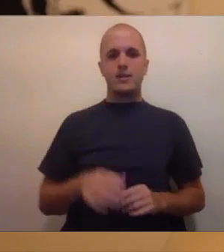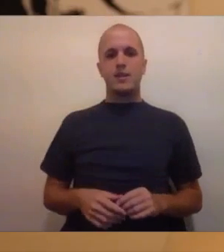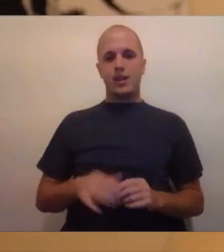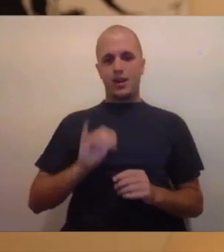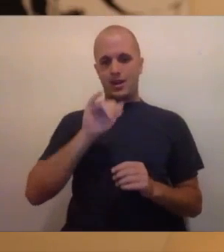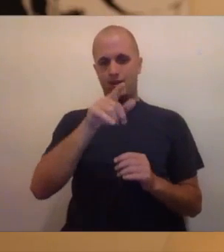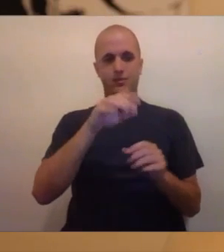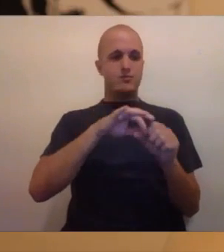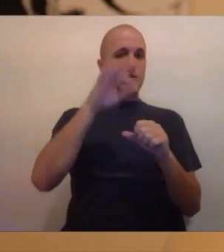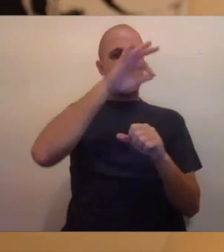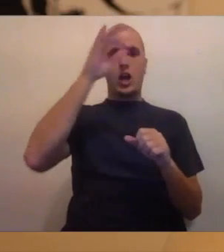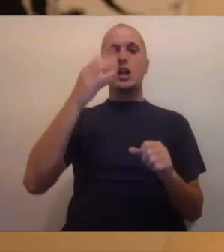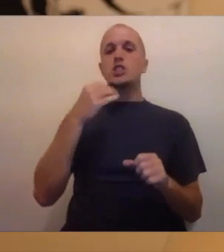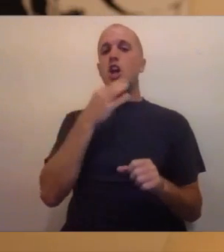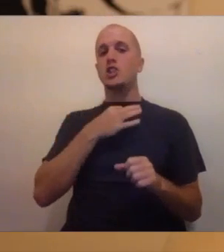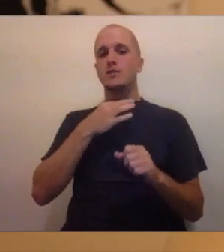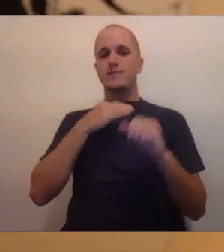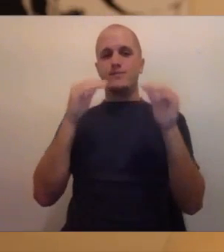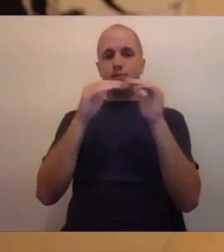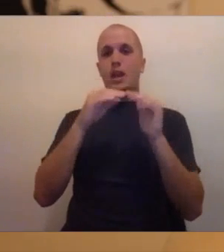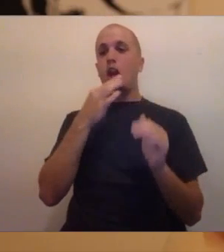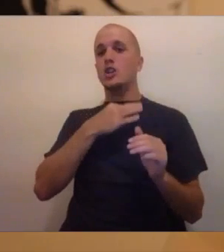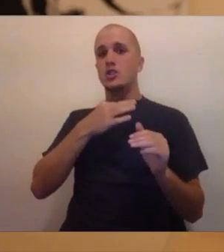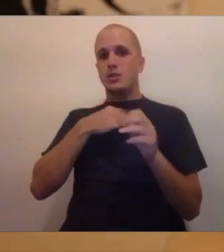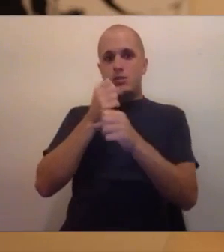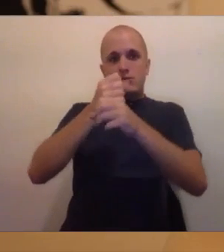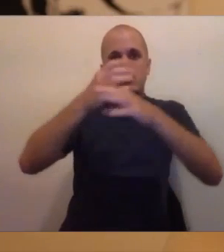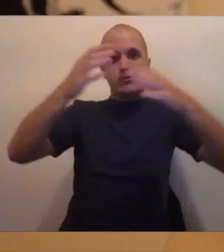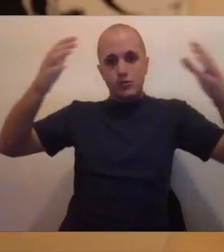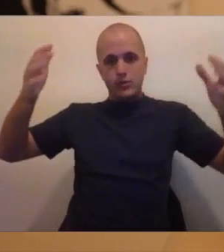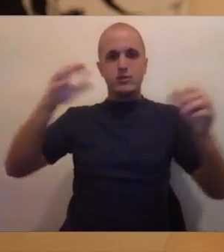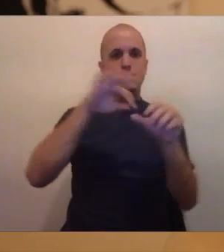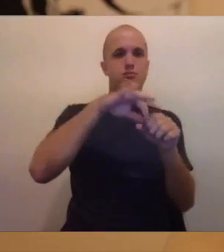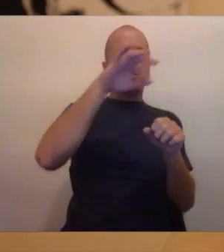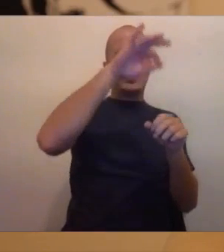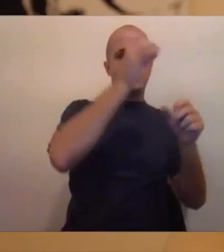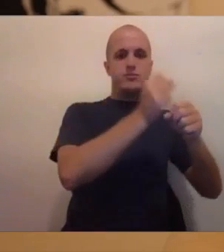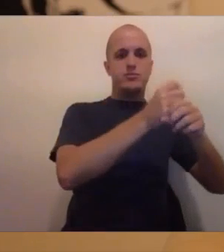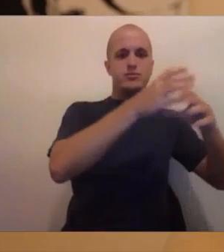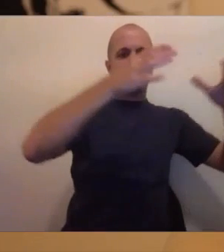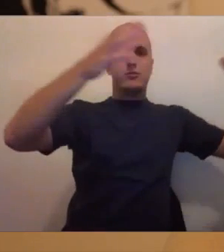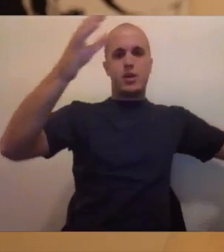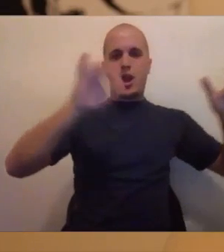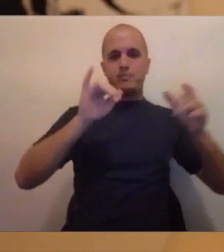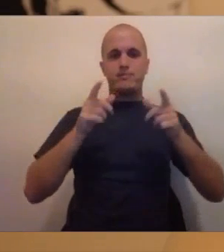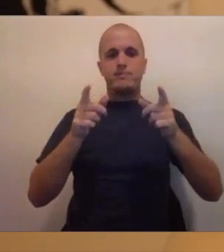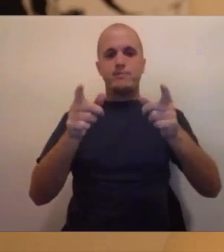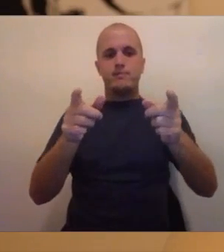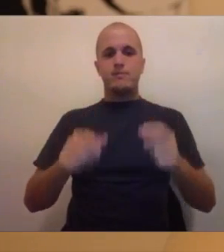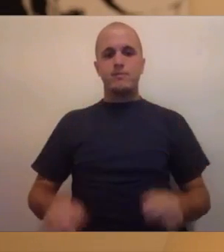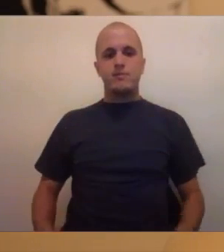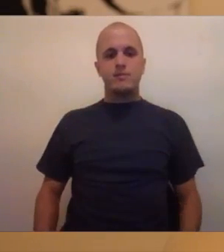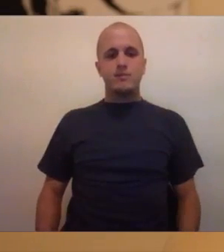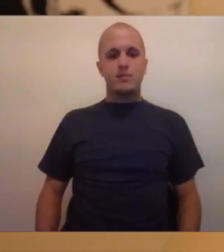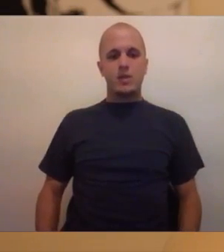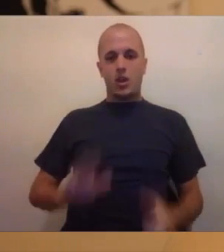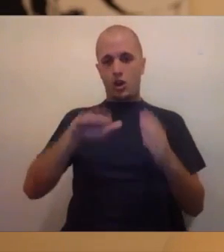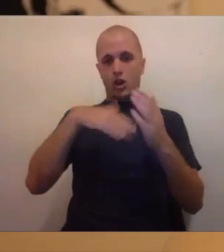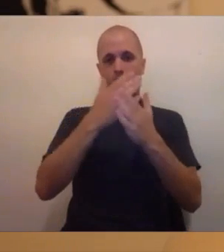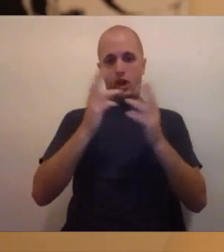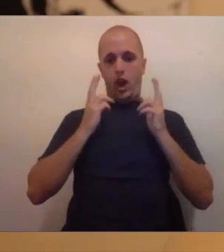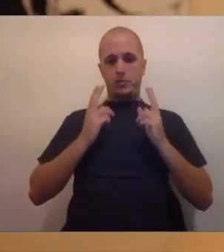my teeth, hands. Spirituality begins with curiosity.